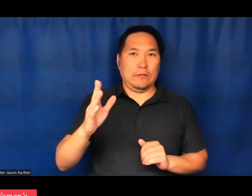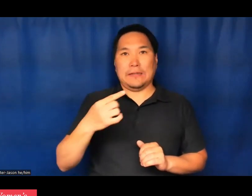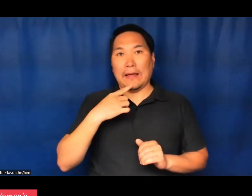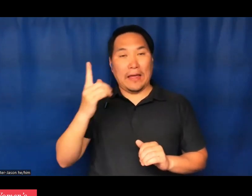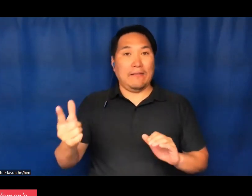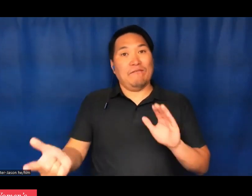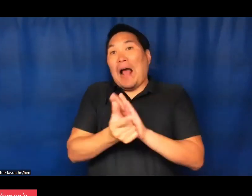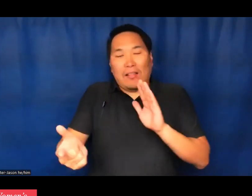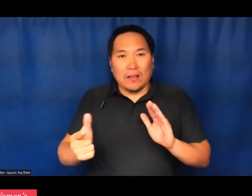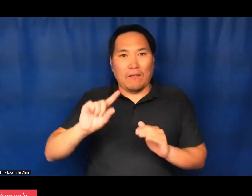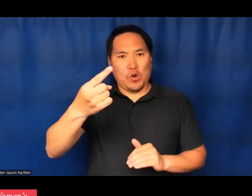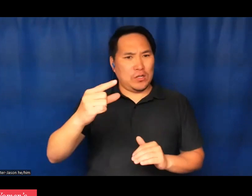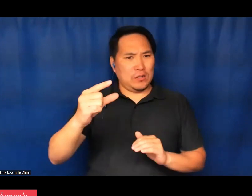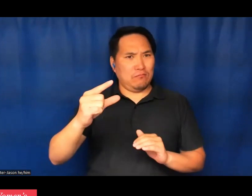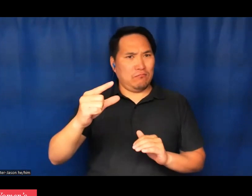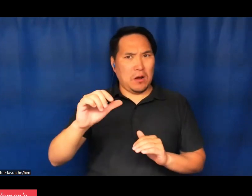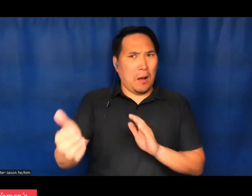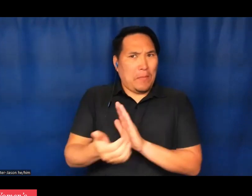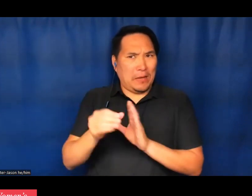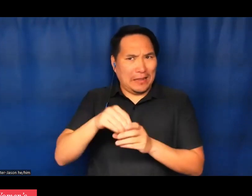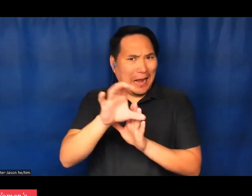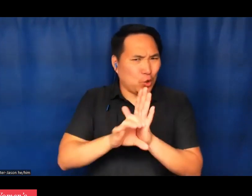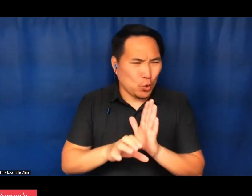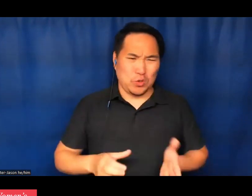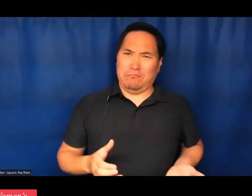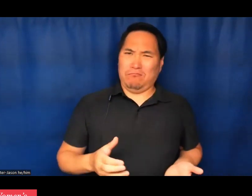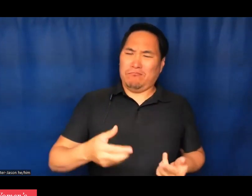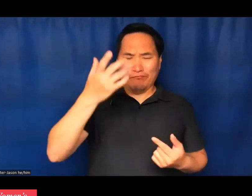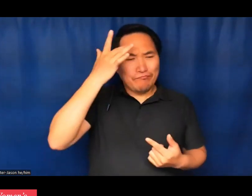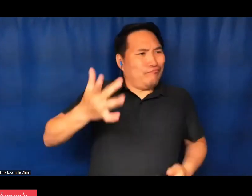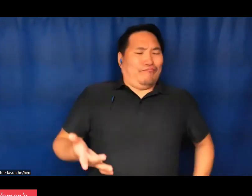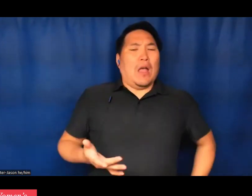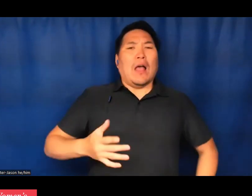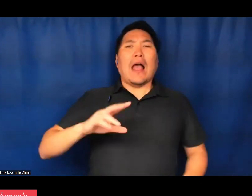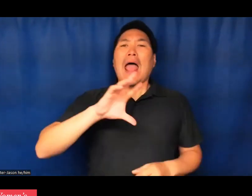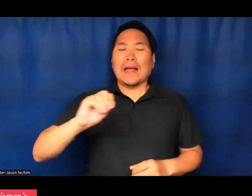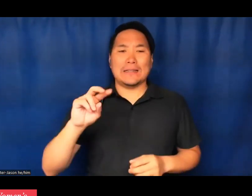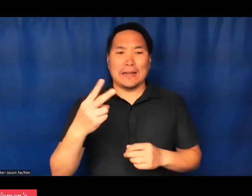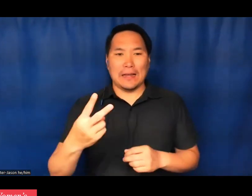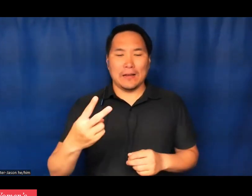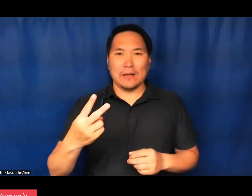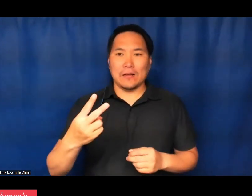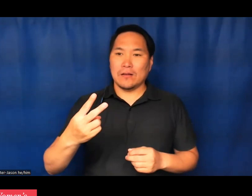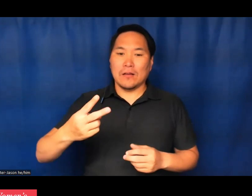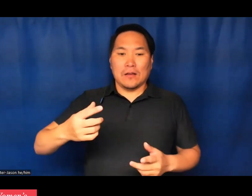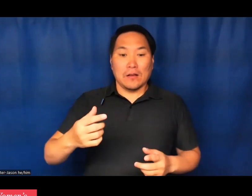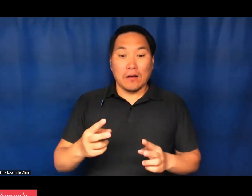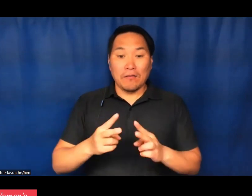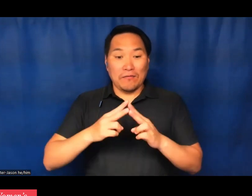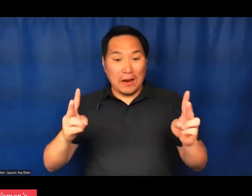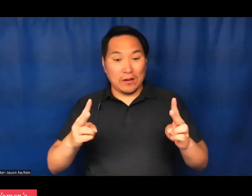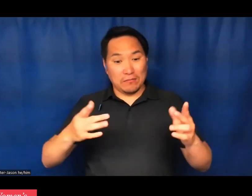And, finally, I'm really concerned the Court's treatment of stare decisis on settled law